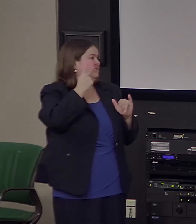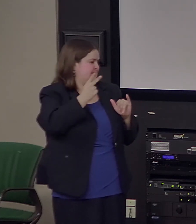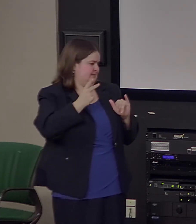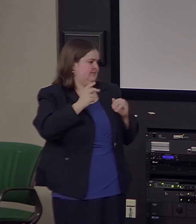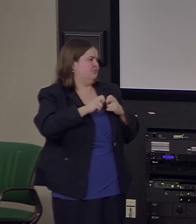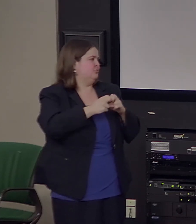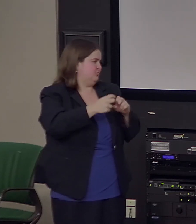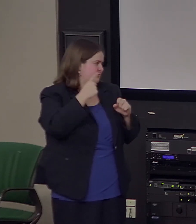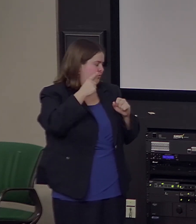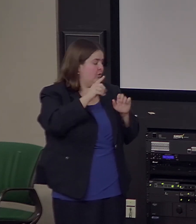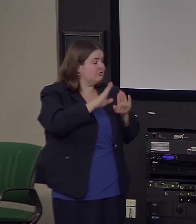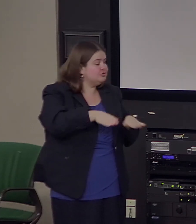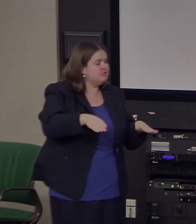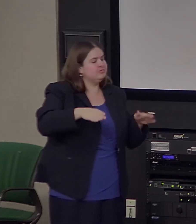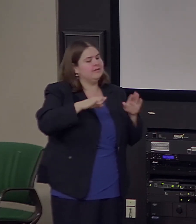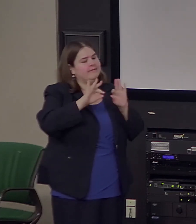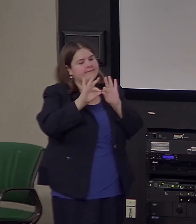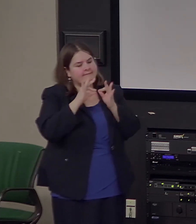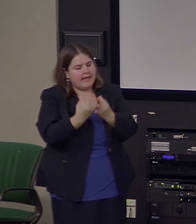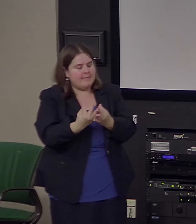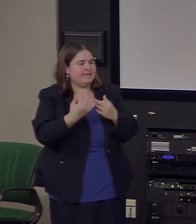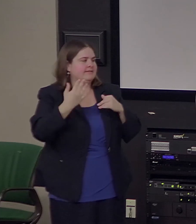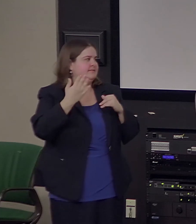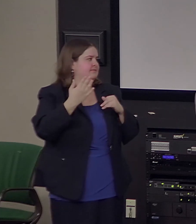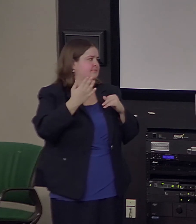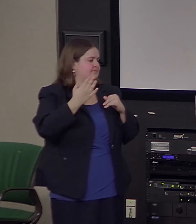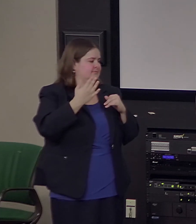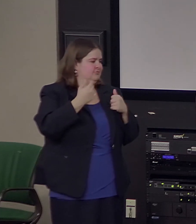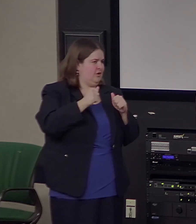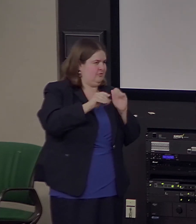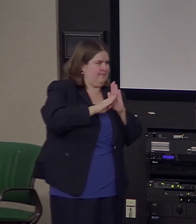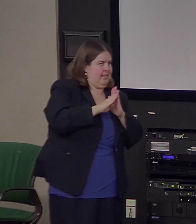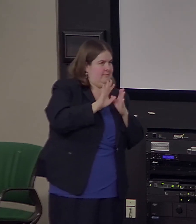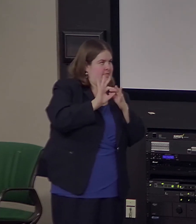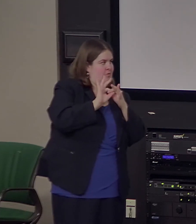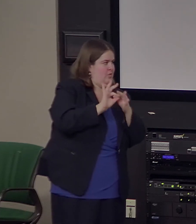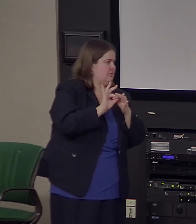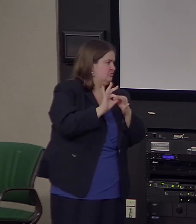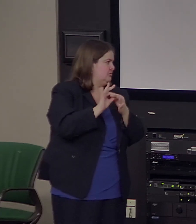and families in terms of the relationship that they establish.